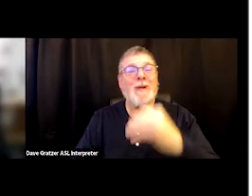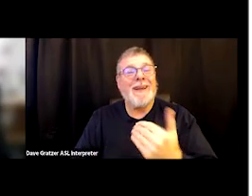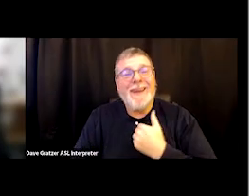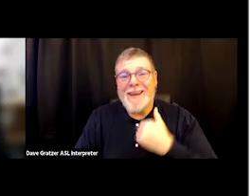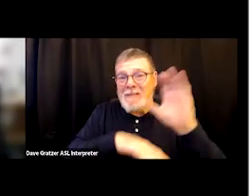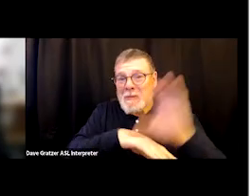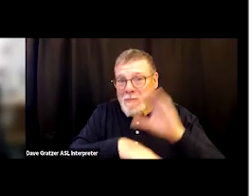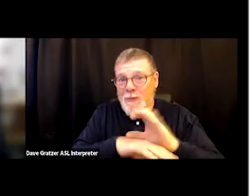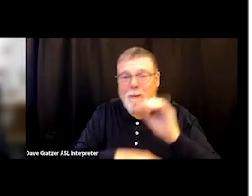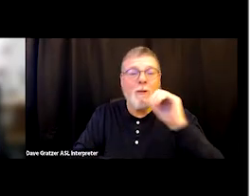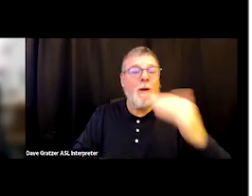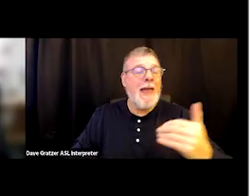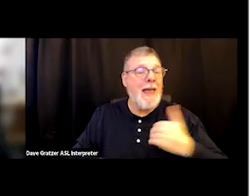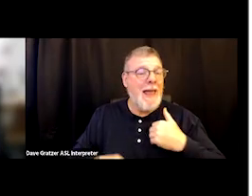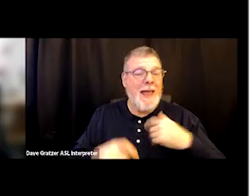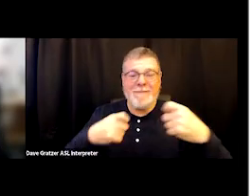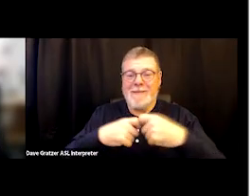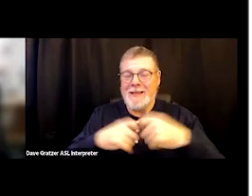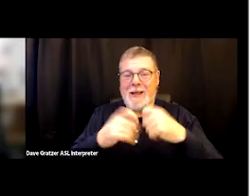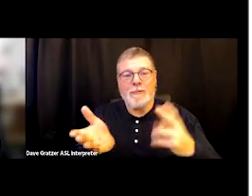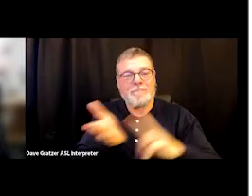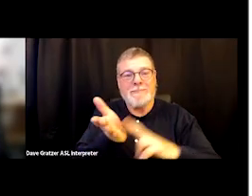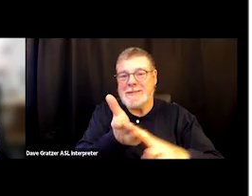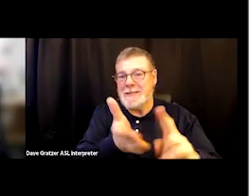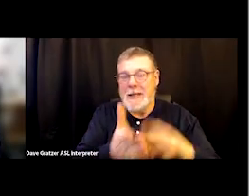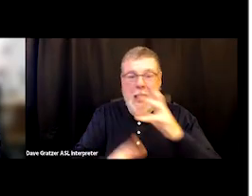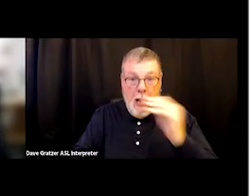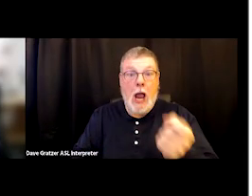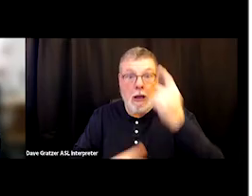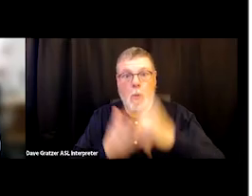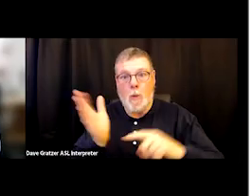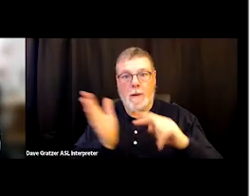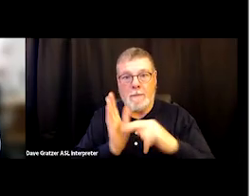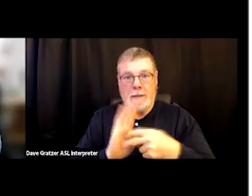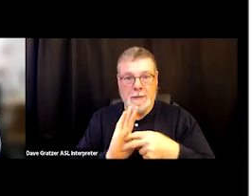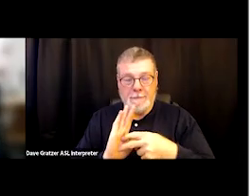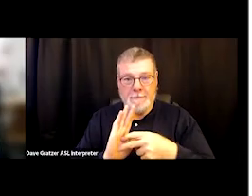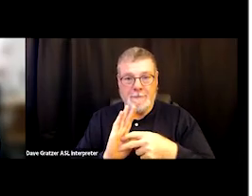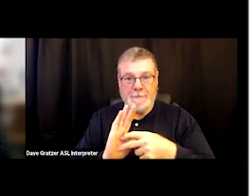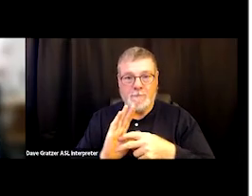or the ability to electronically sign forms and understand what that means, and check an email address,